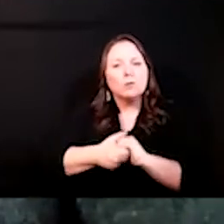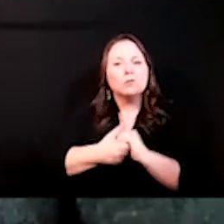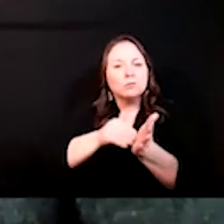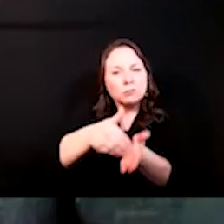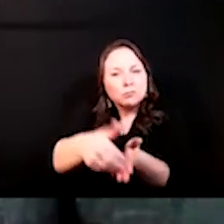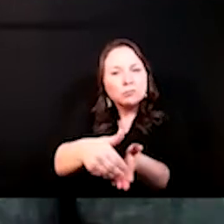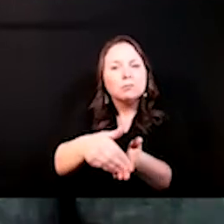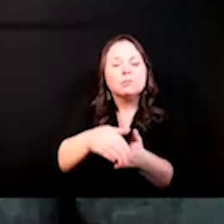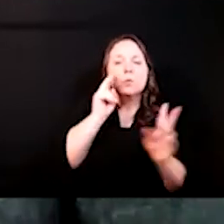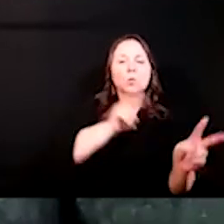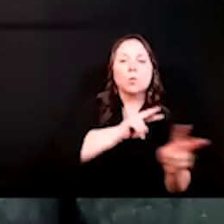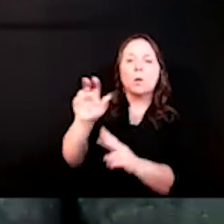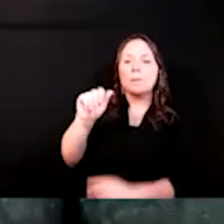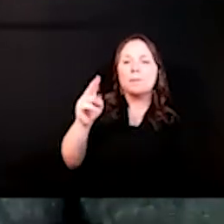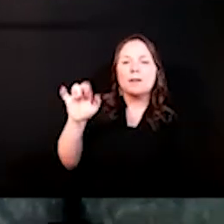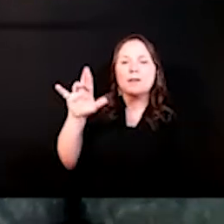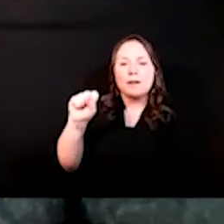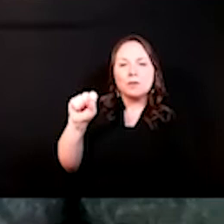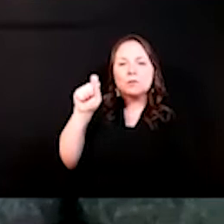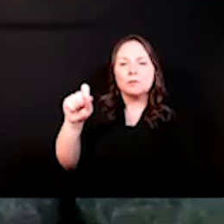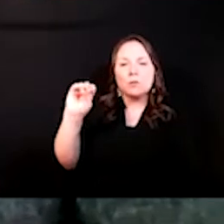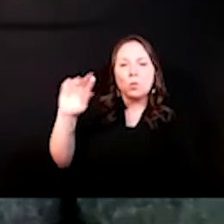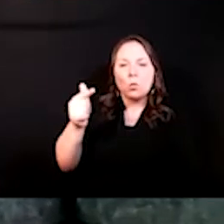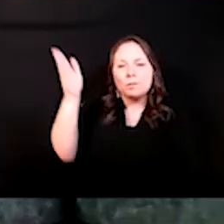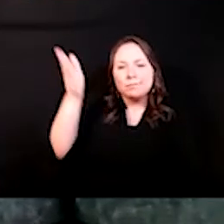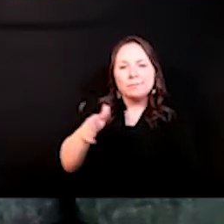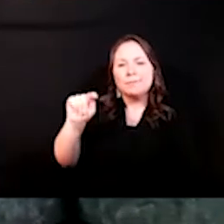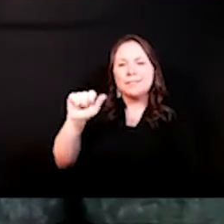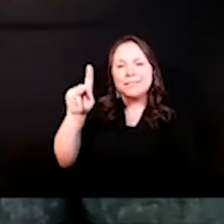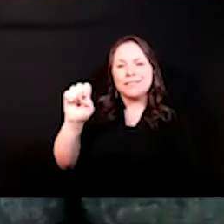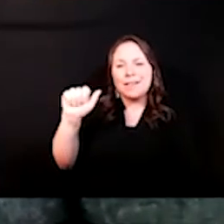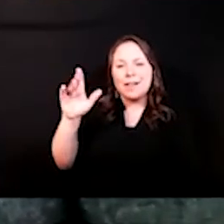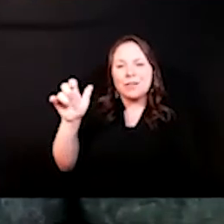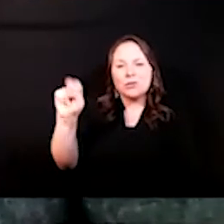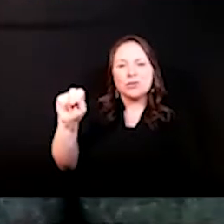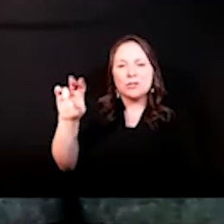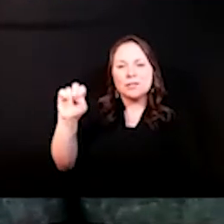WASHING HANDS AND YOU CAN FIND THAT INFORMATION AT AMERICARES .ORG/TAKEACTIONNOW . YOU KNOW, JUST AGAIN, WANT TO